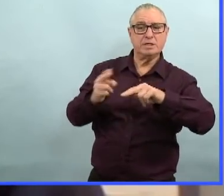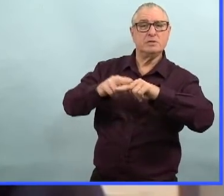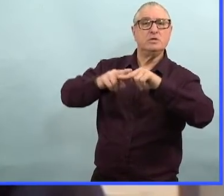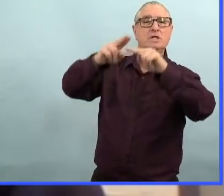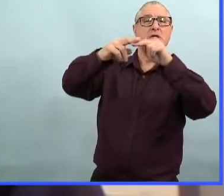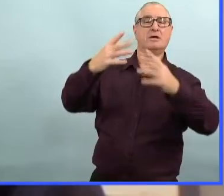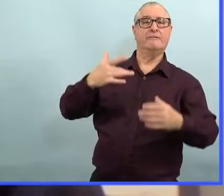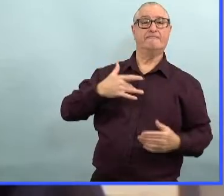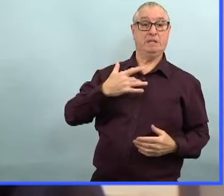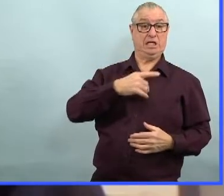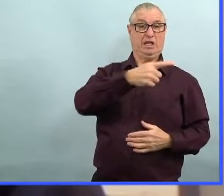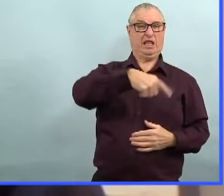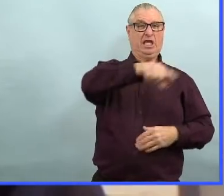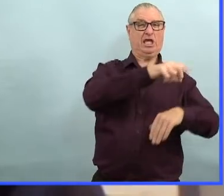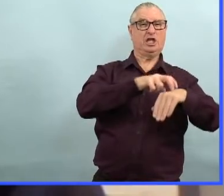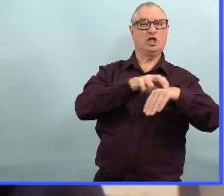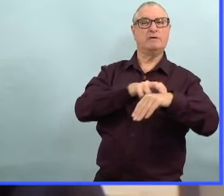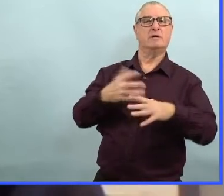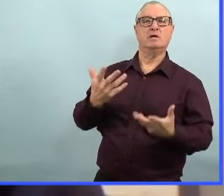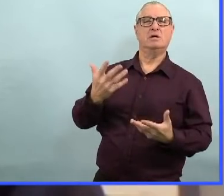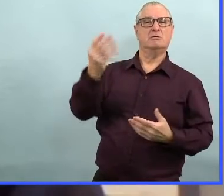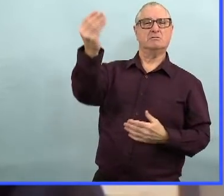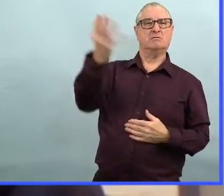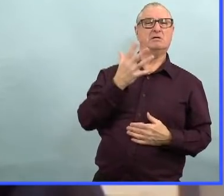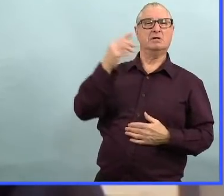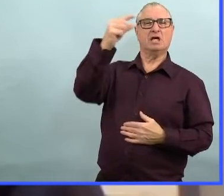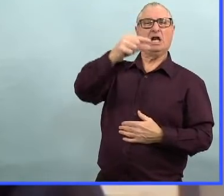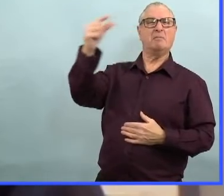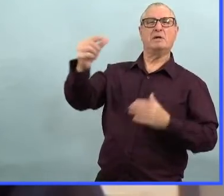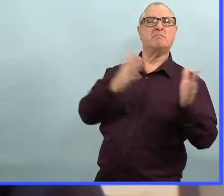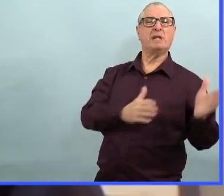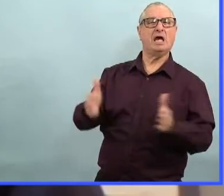its direction in terms of that path like are we going to see kids for sure go back to school